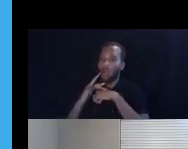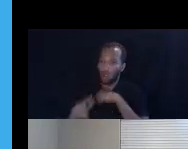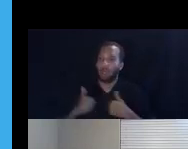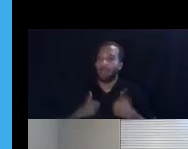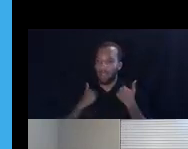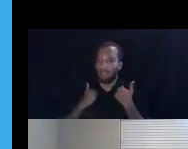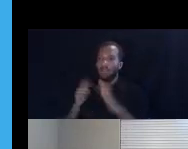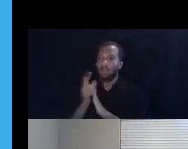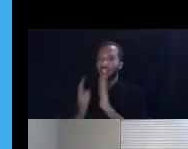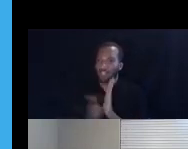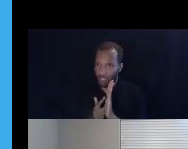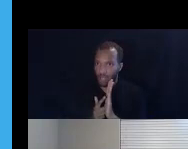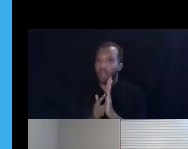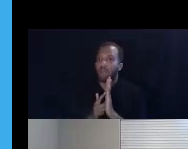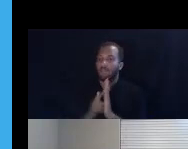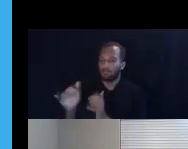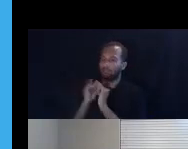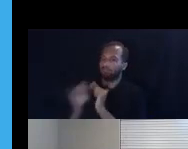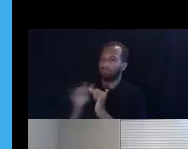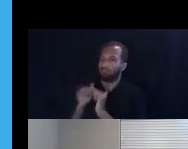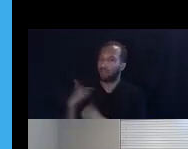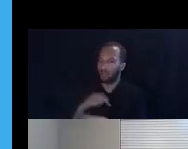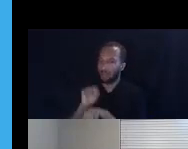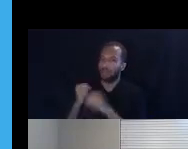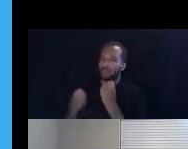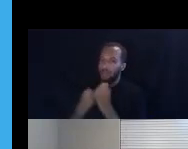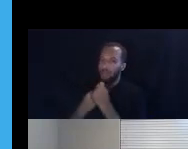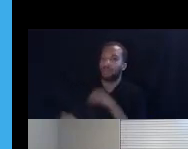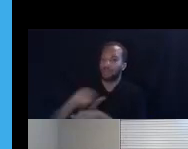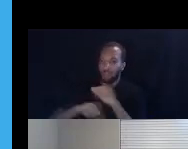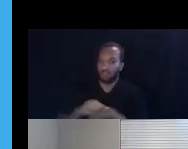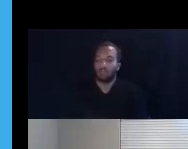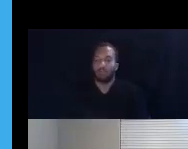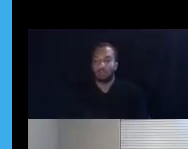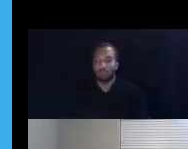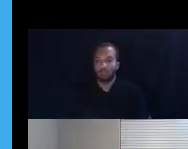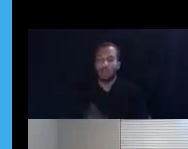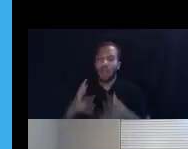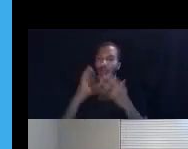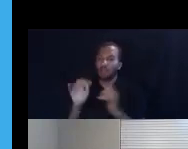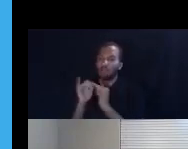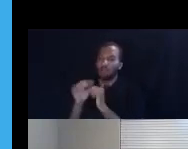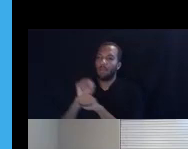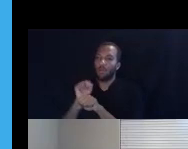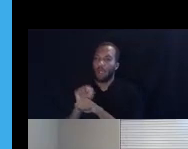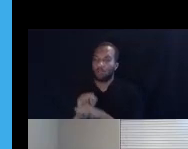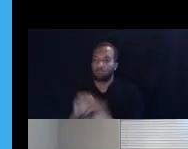in terms of supporting a lot of the work that we were doing there. So in essence, also a plug like,